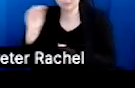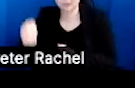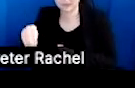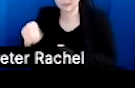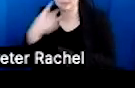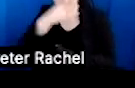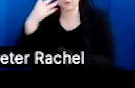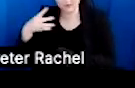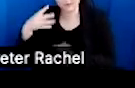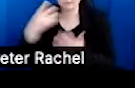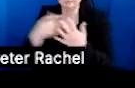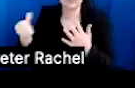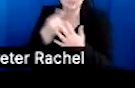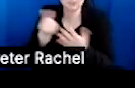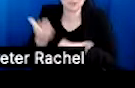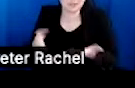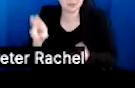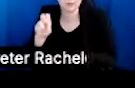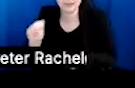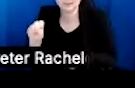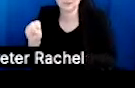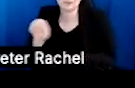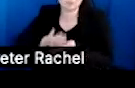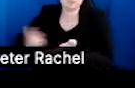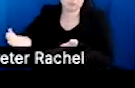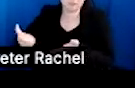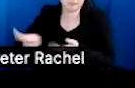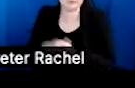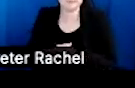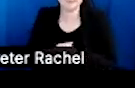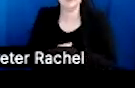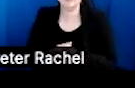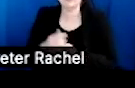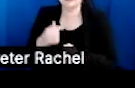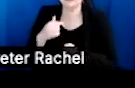The question I've been asking myself for a while now is, what does representation actually do if